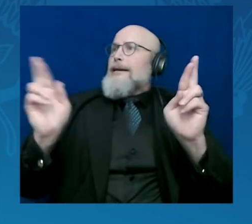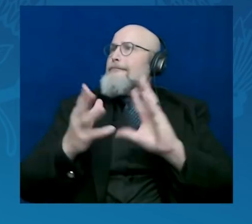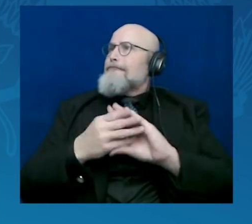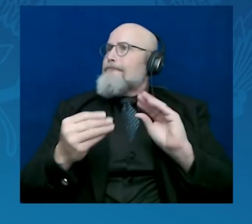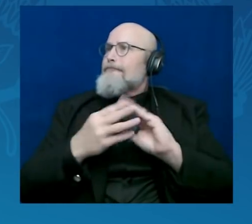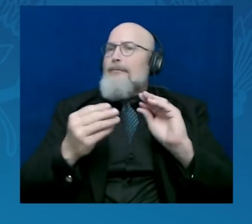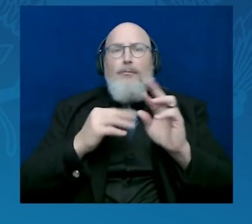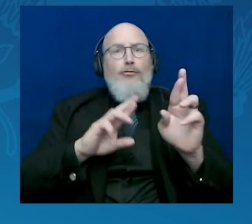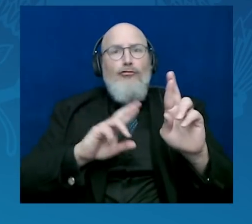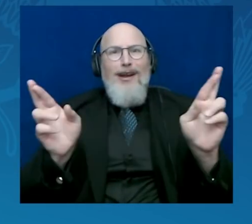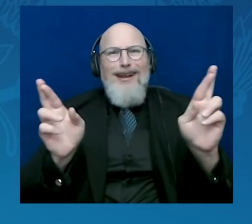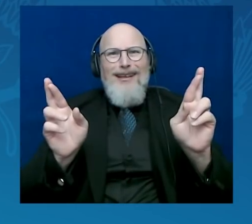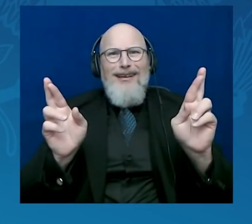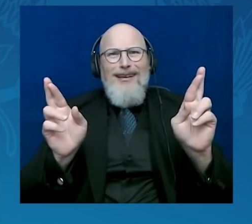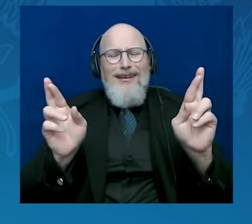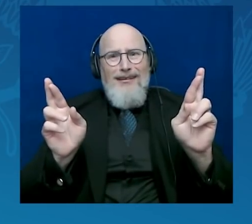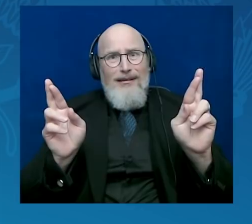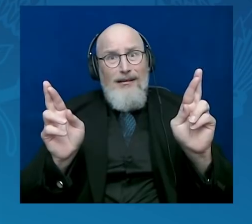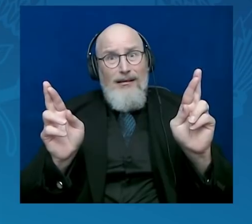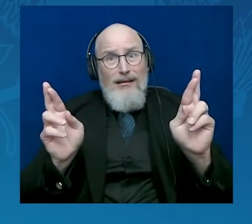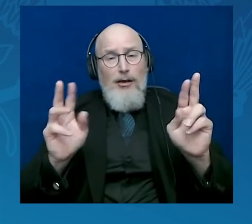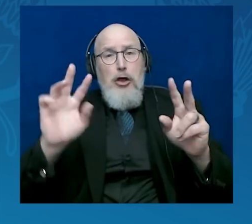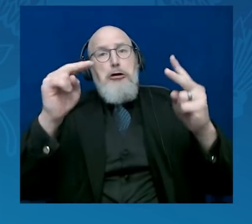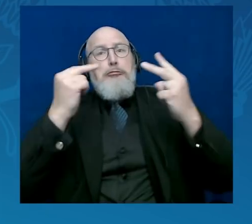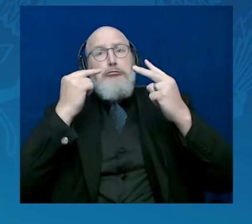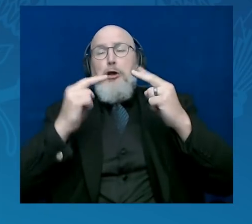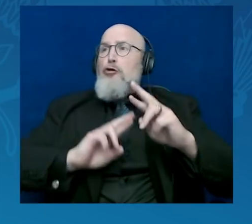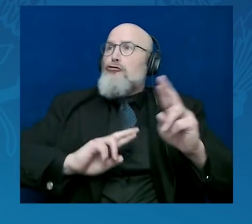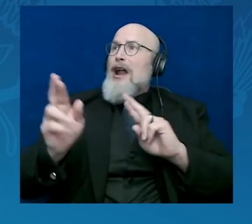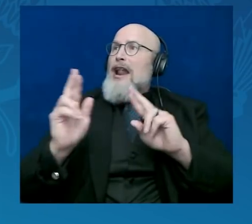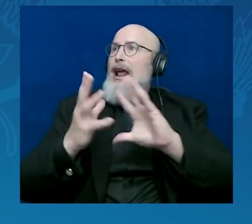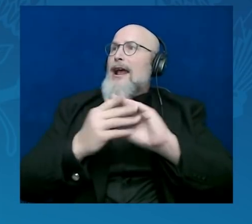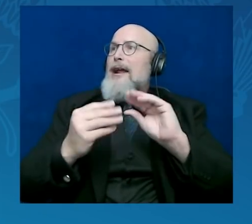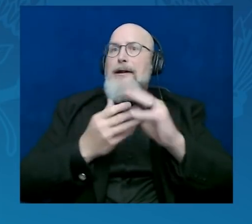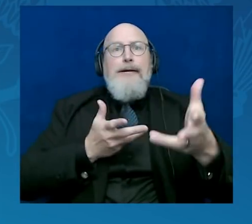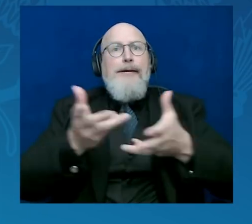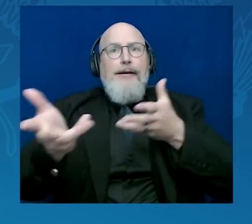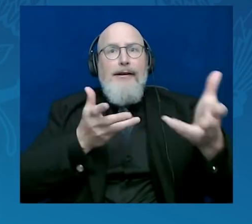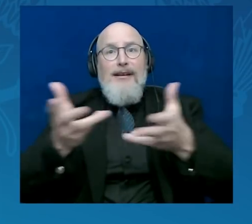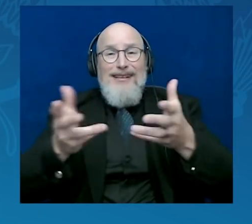at the same time, it narrows the avenues for diplomacy.